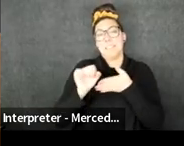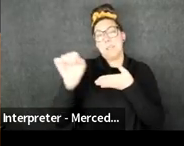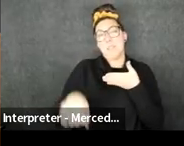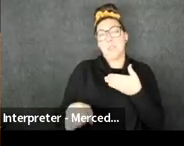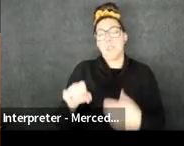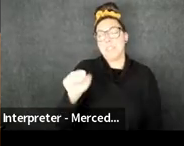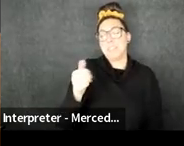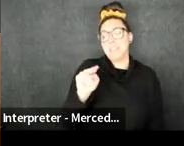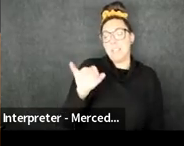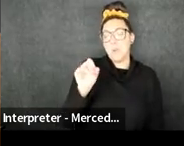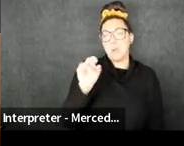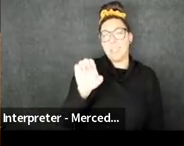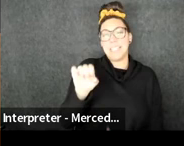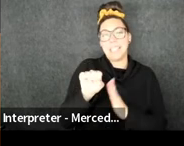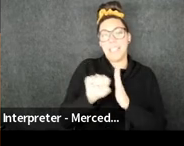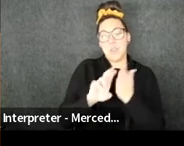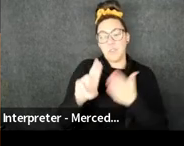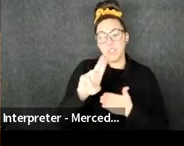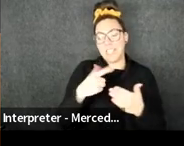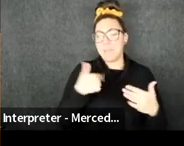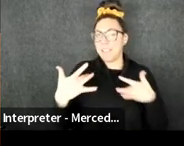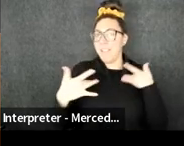I'm very excited about graduation in the spring.